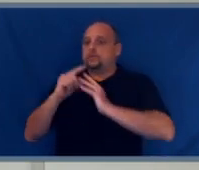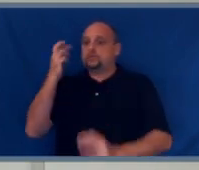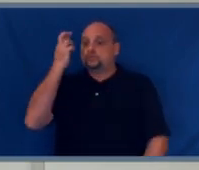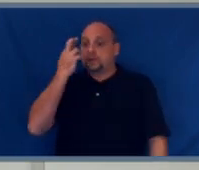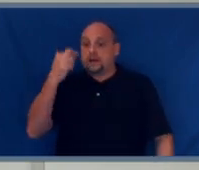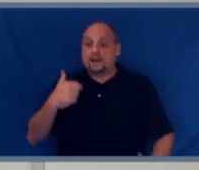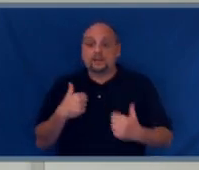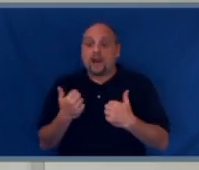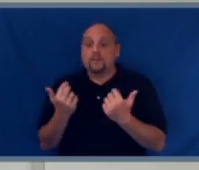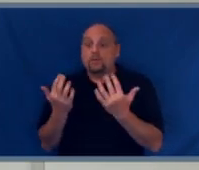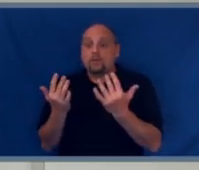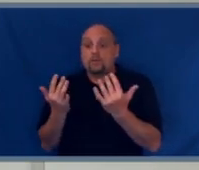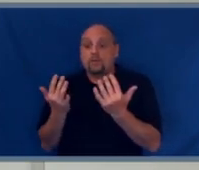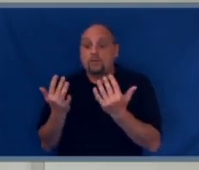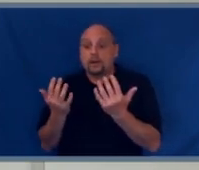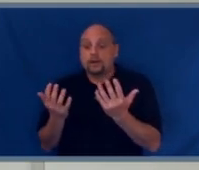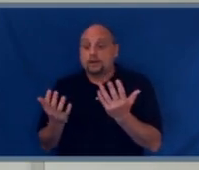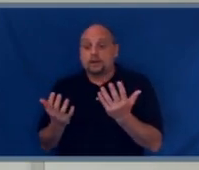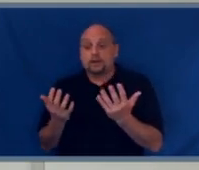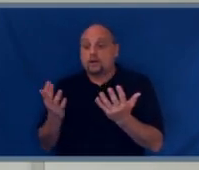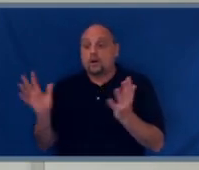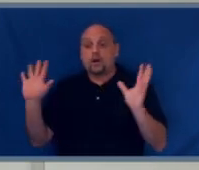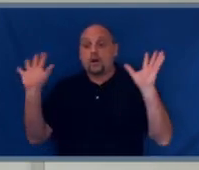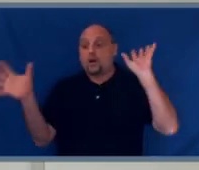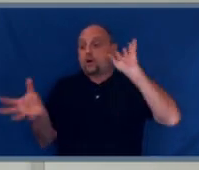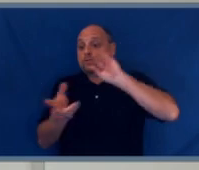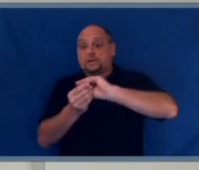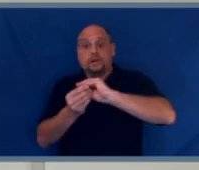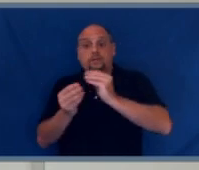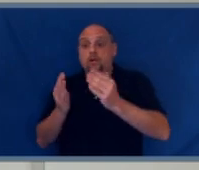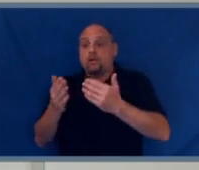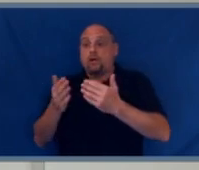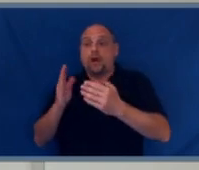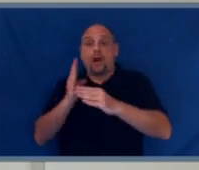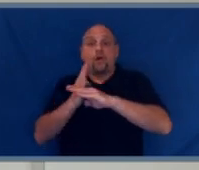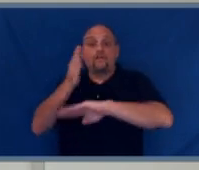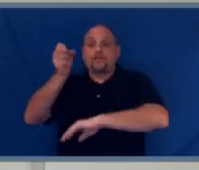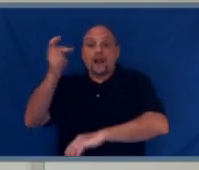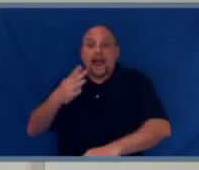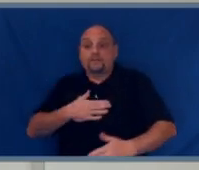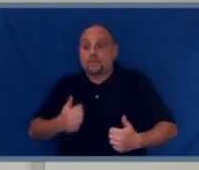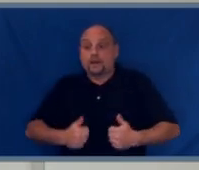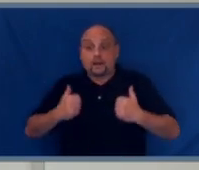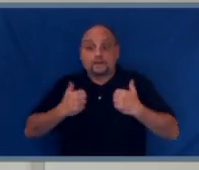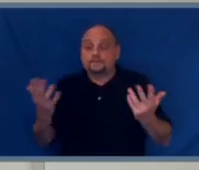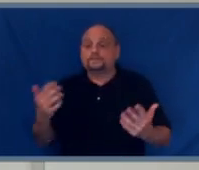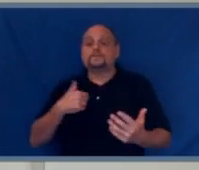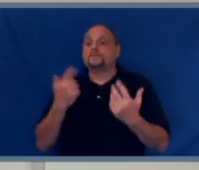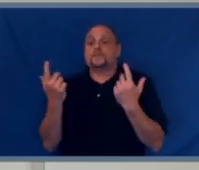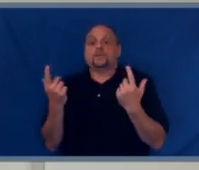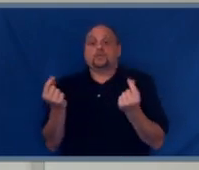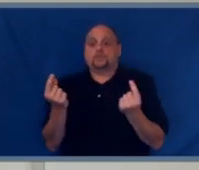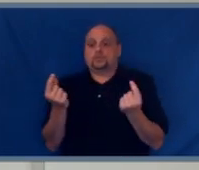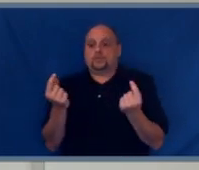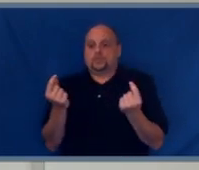IT OCCURRED TO ME THAT I'D BEEN WAITING.